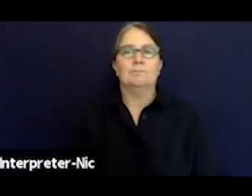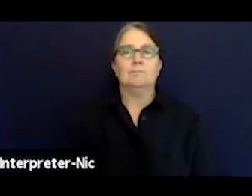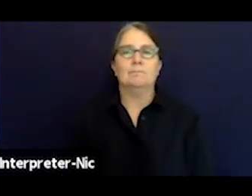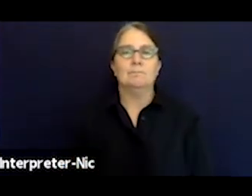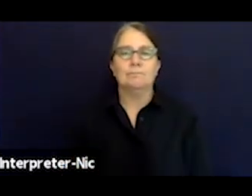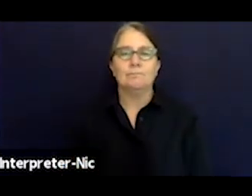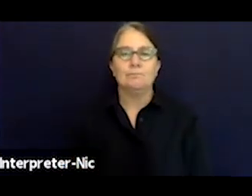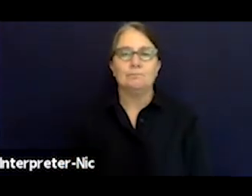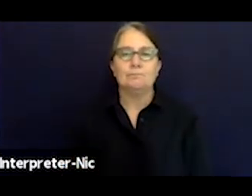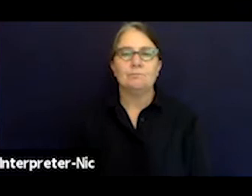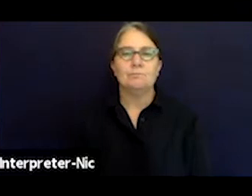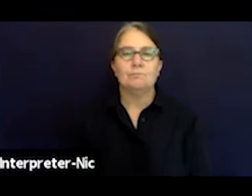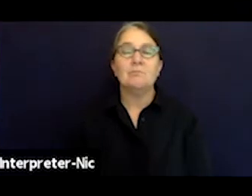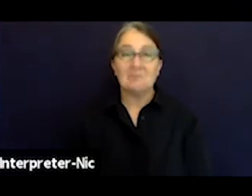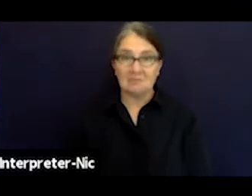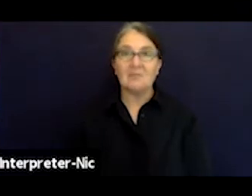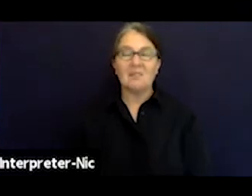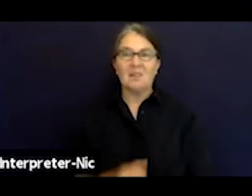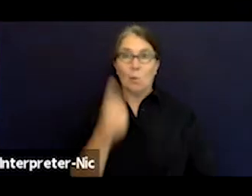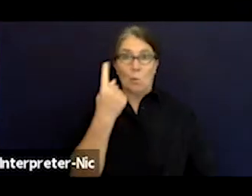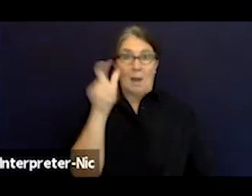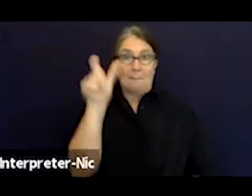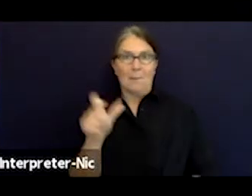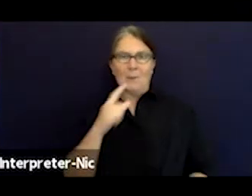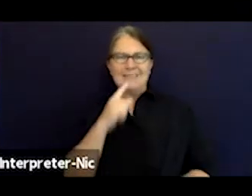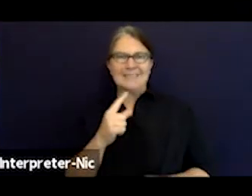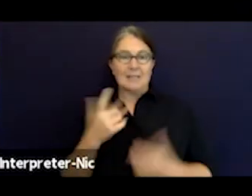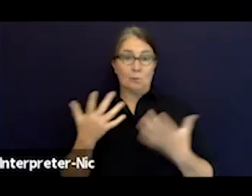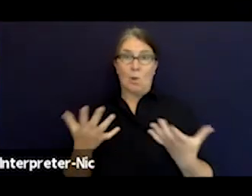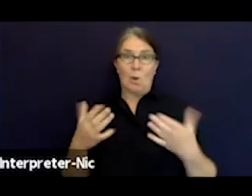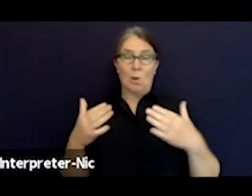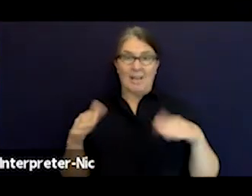CS Hilton says, “Why isn't equity embedded in the fabric of our university?” Good question. We